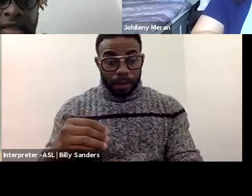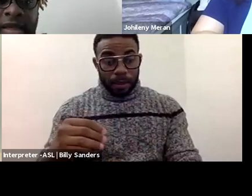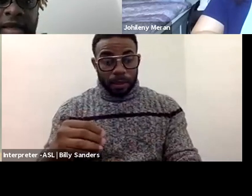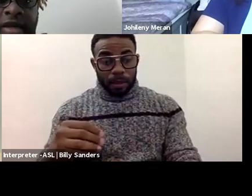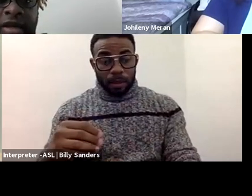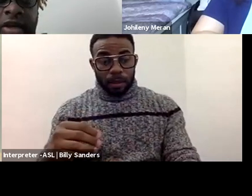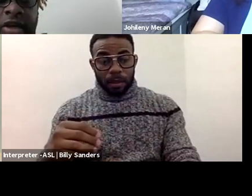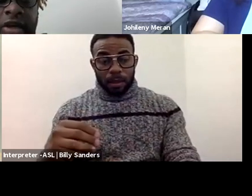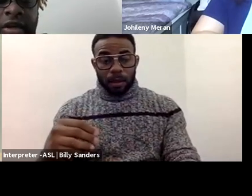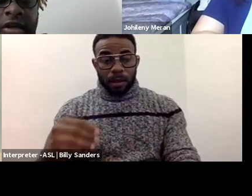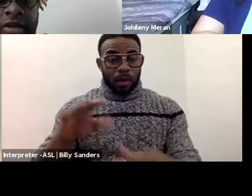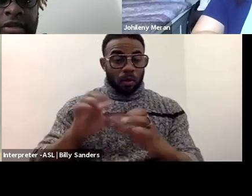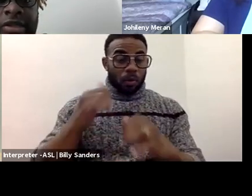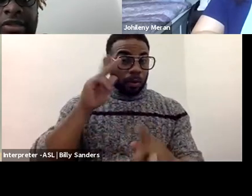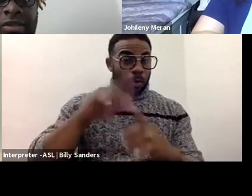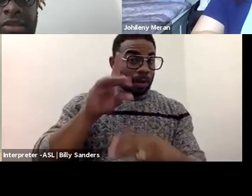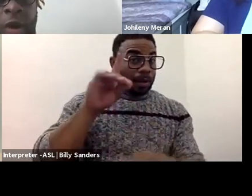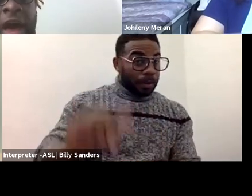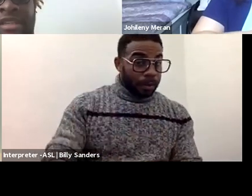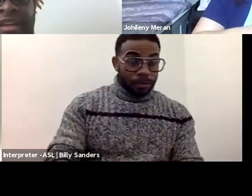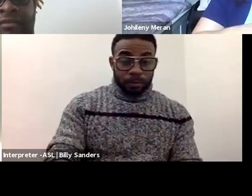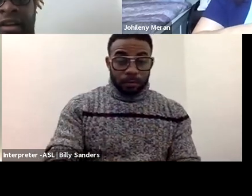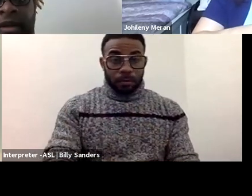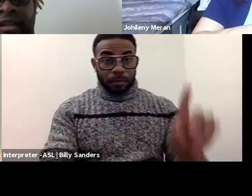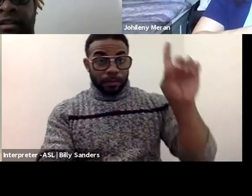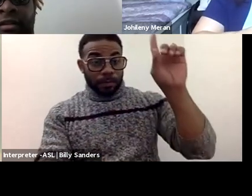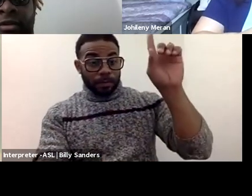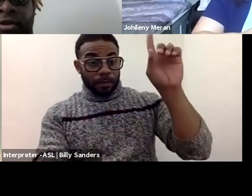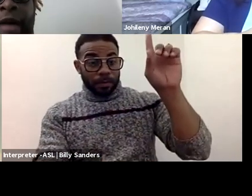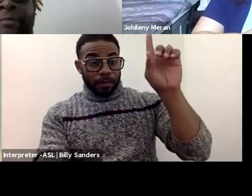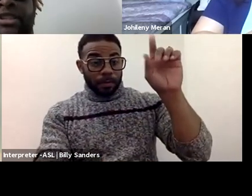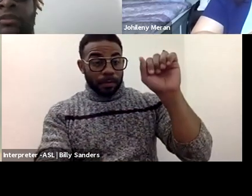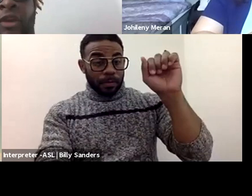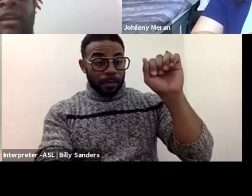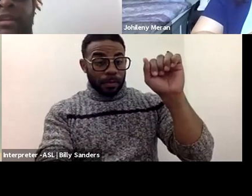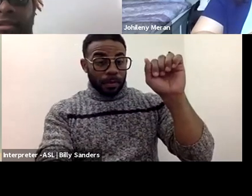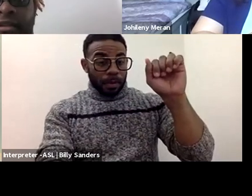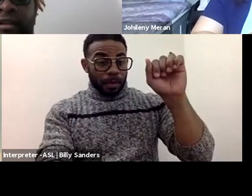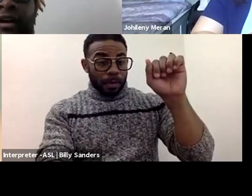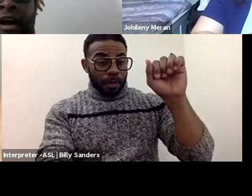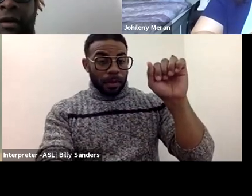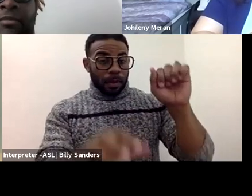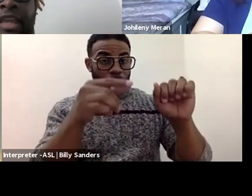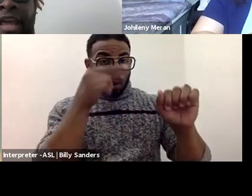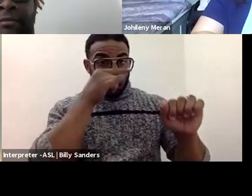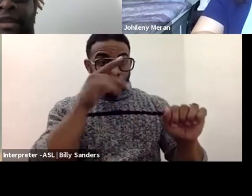for students with disabilities. D ARCEE NEAL: I would say that google maps is your friend